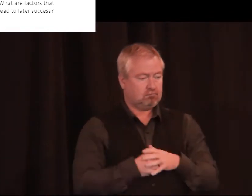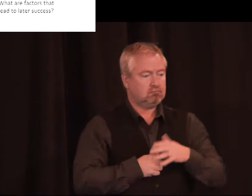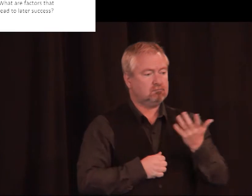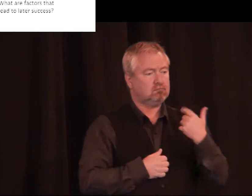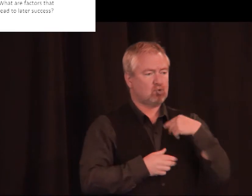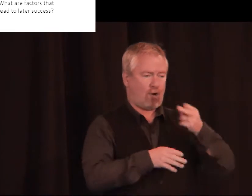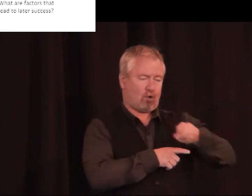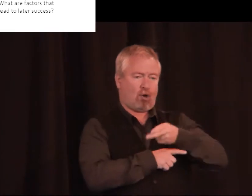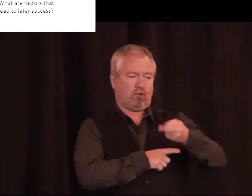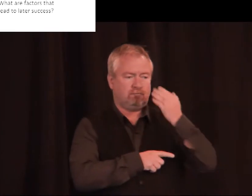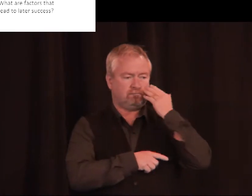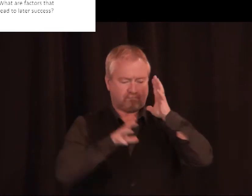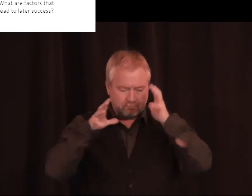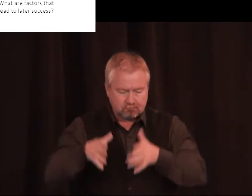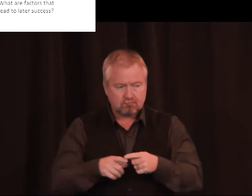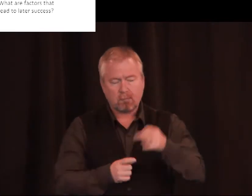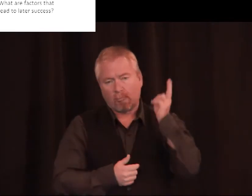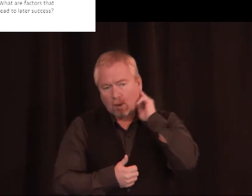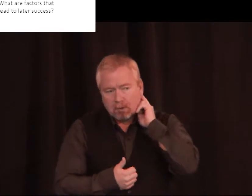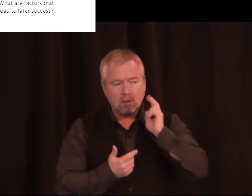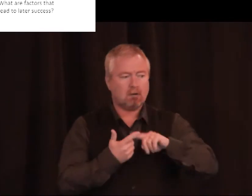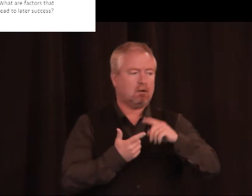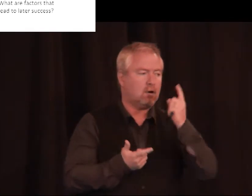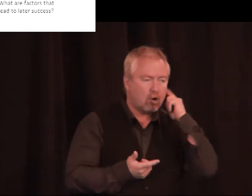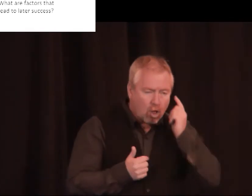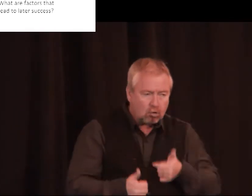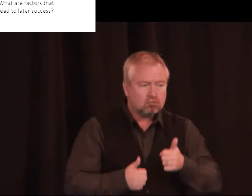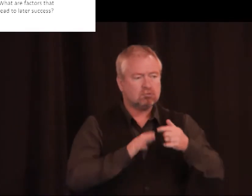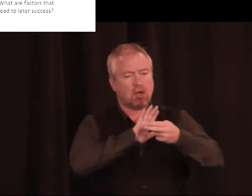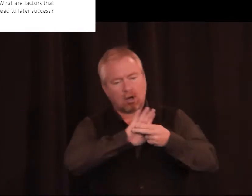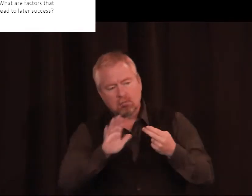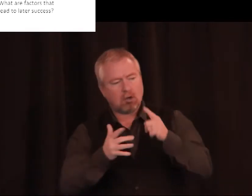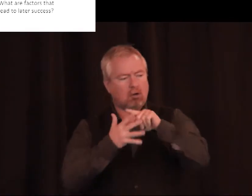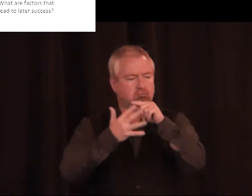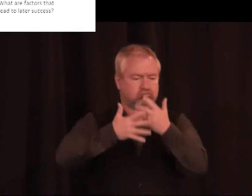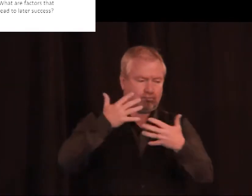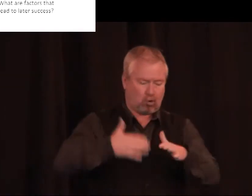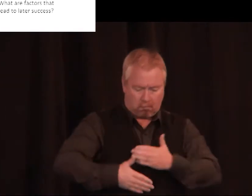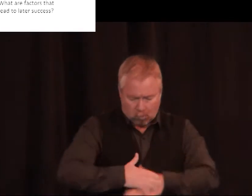who are being identified with hearing loss at birth, through newborn hearing screening,